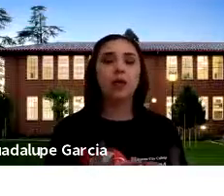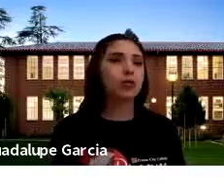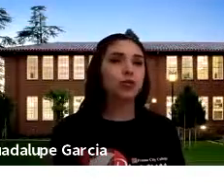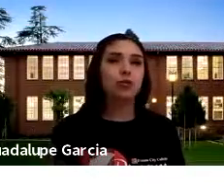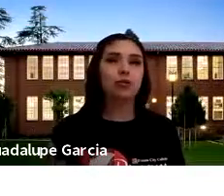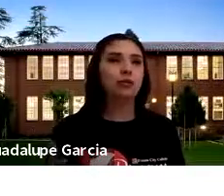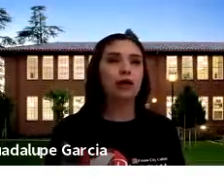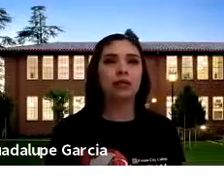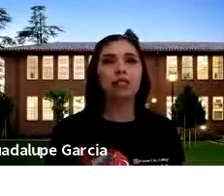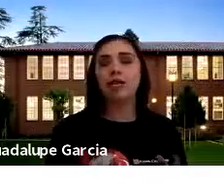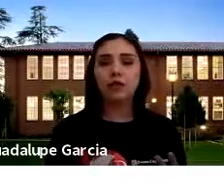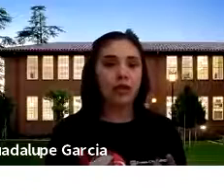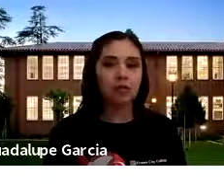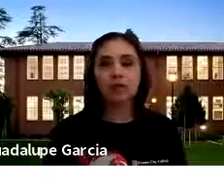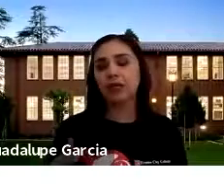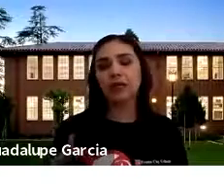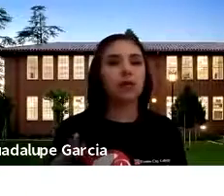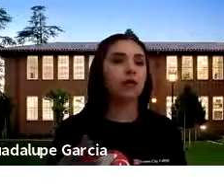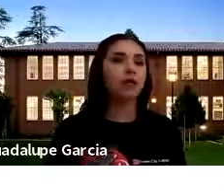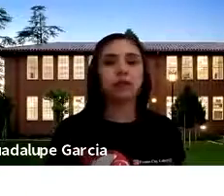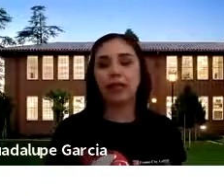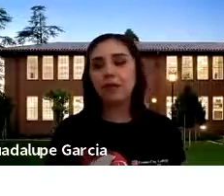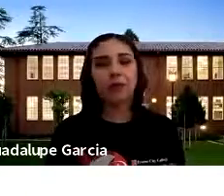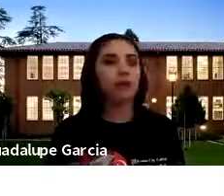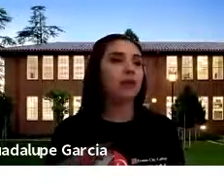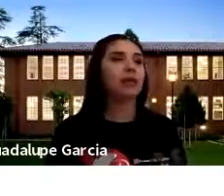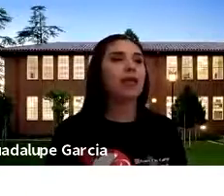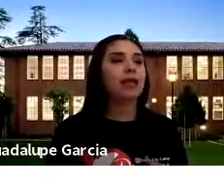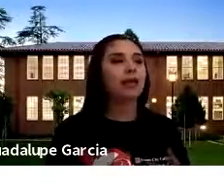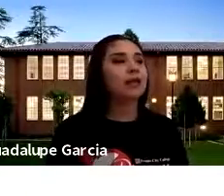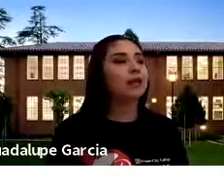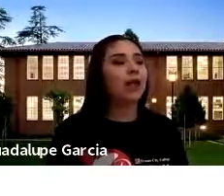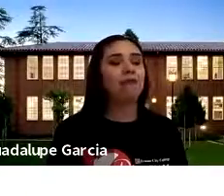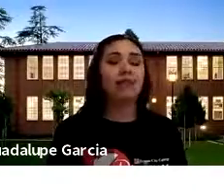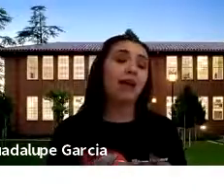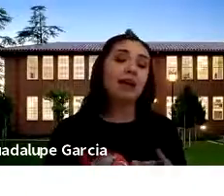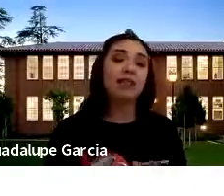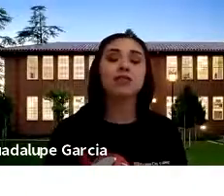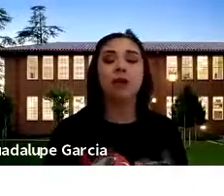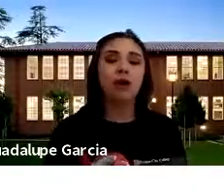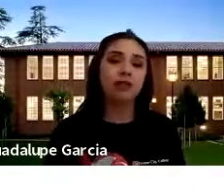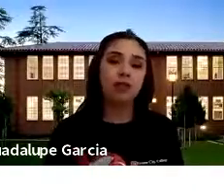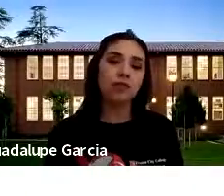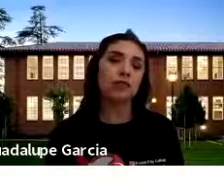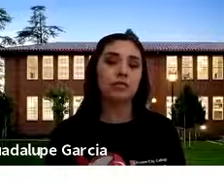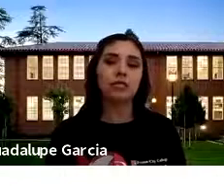go to the general counseling, they can go to the library, they can, they can have, they have access to all the other services